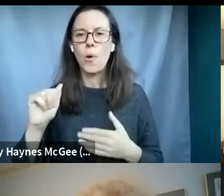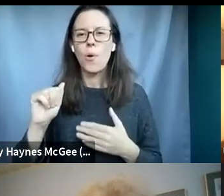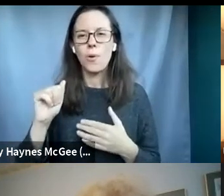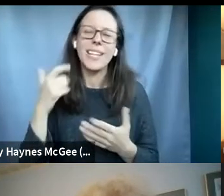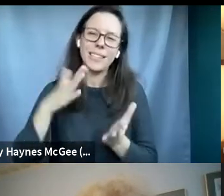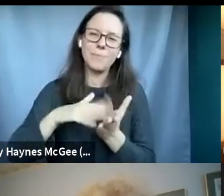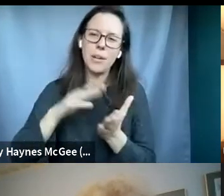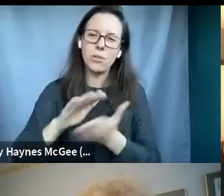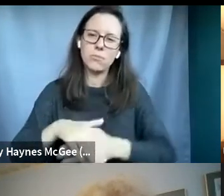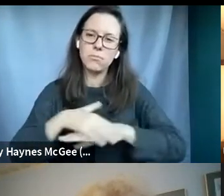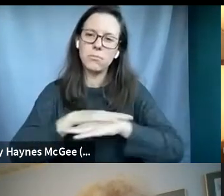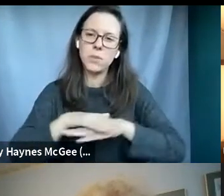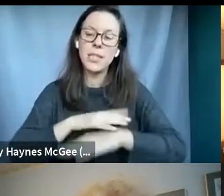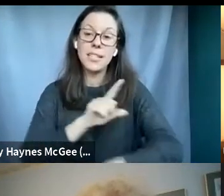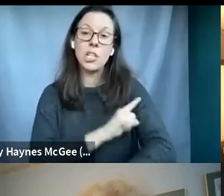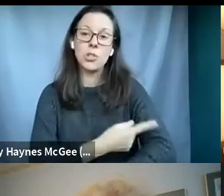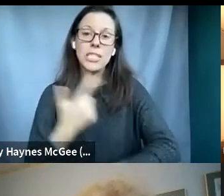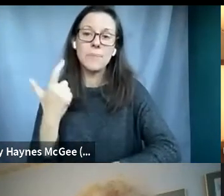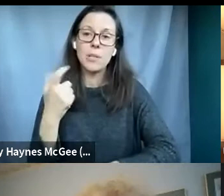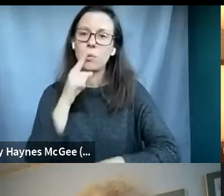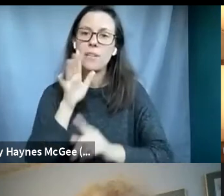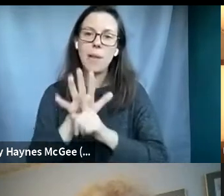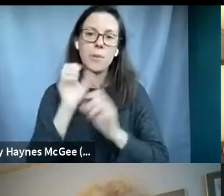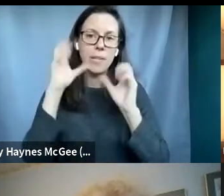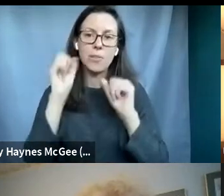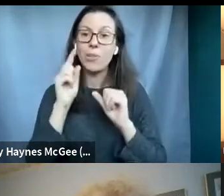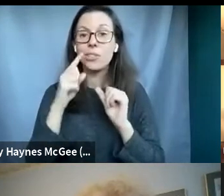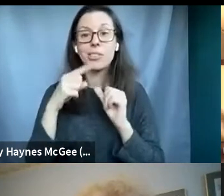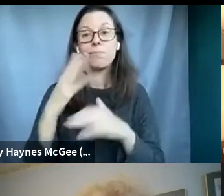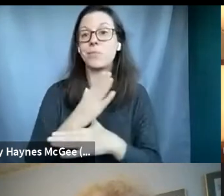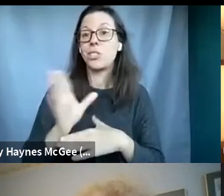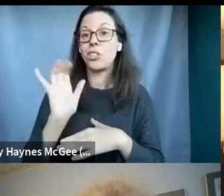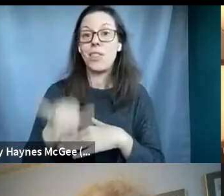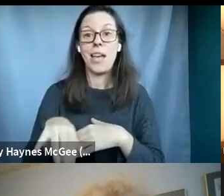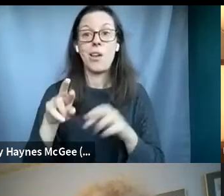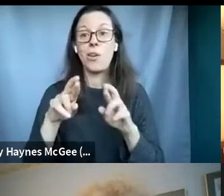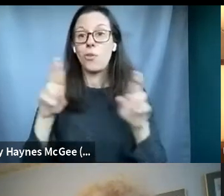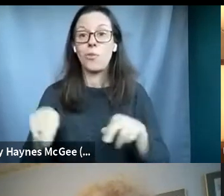really, really popular and amazing and we just decided to share that recipe one more time.